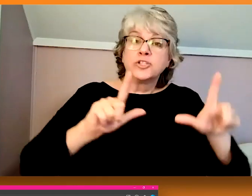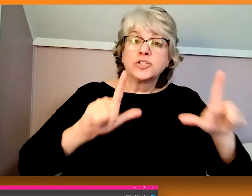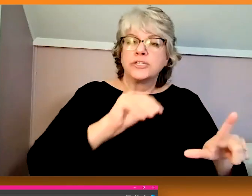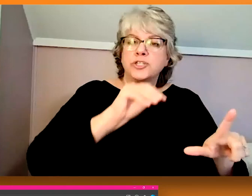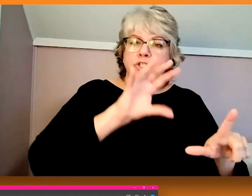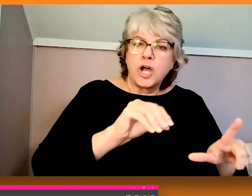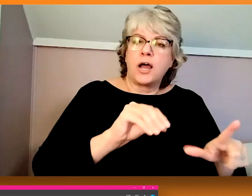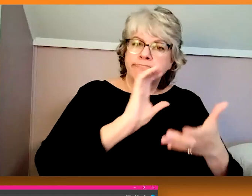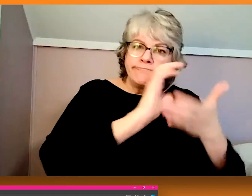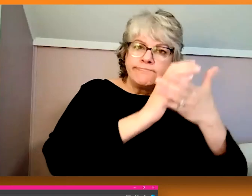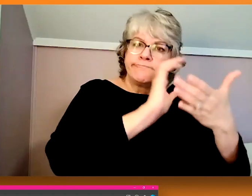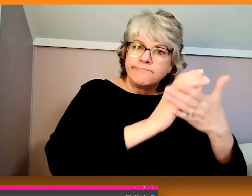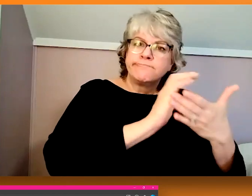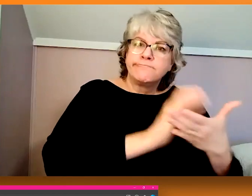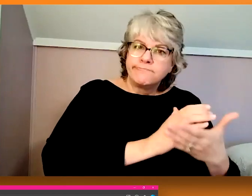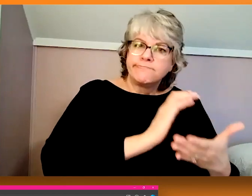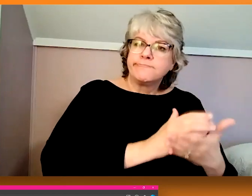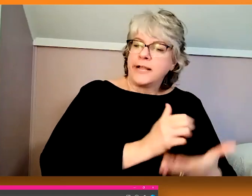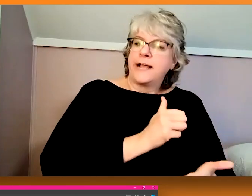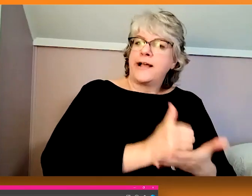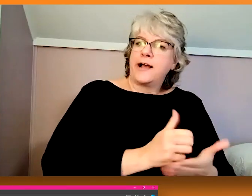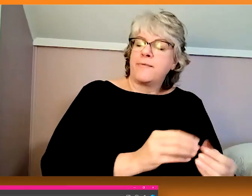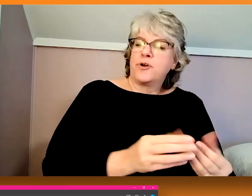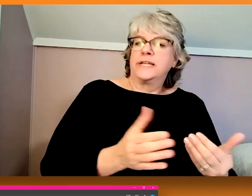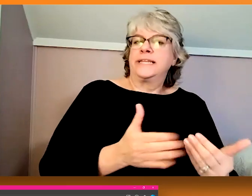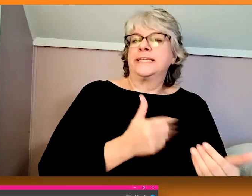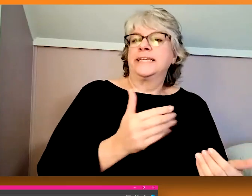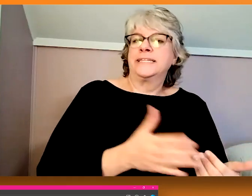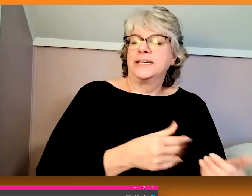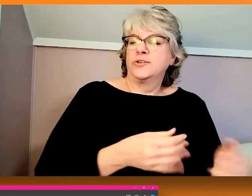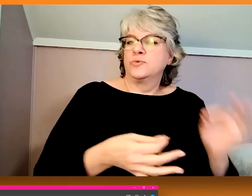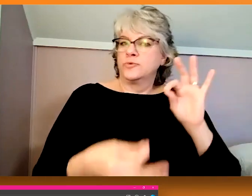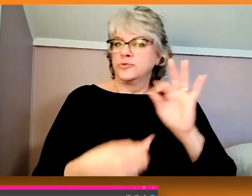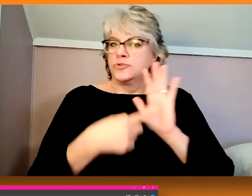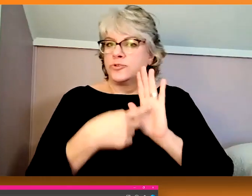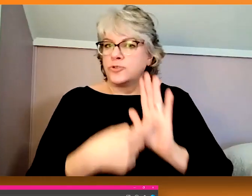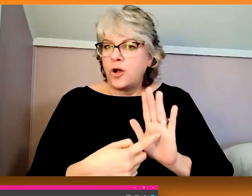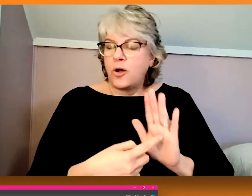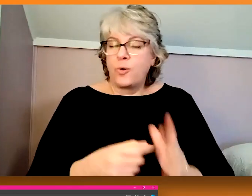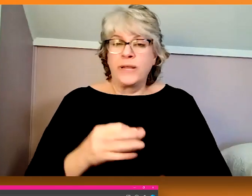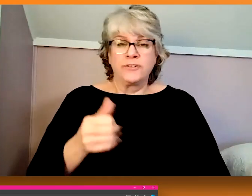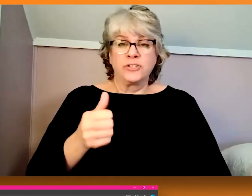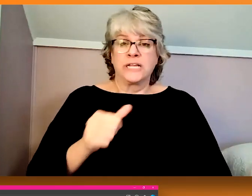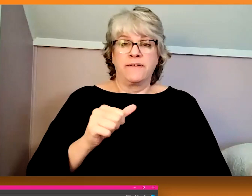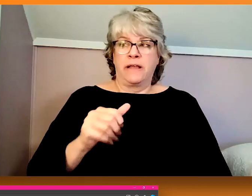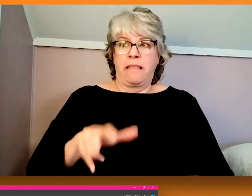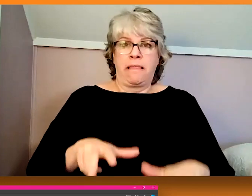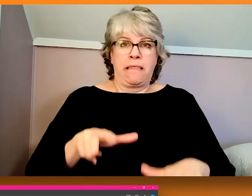I've always done this for years. I feel this is the easiest way, especially when you don't know a database.